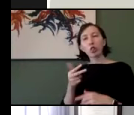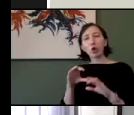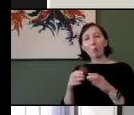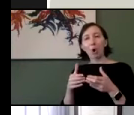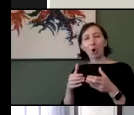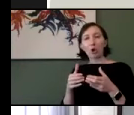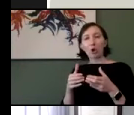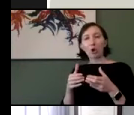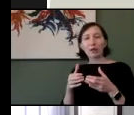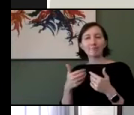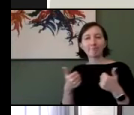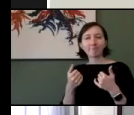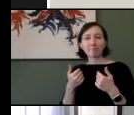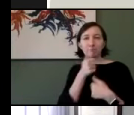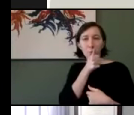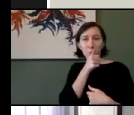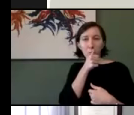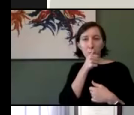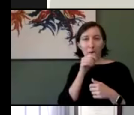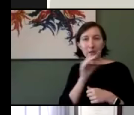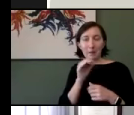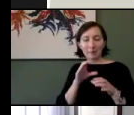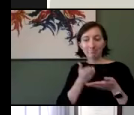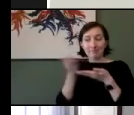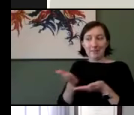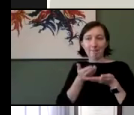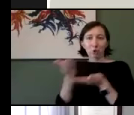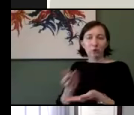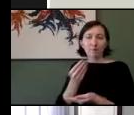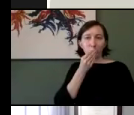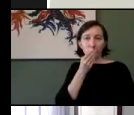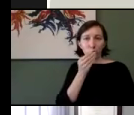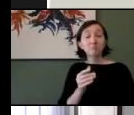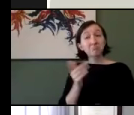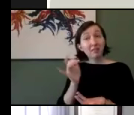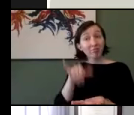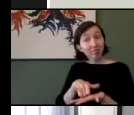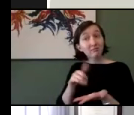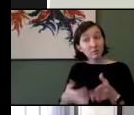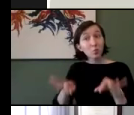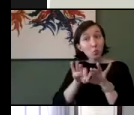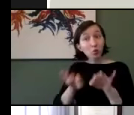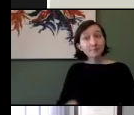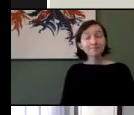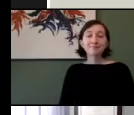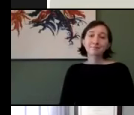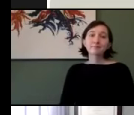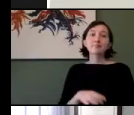The next slide we're actually talking about